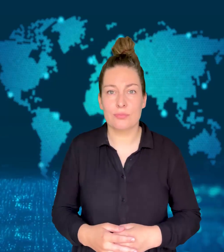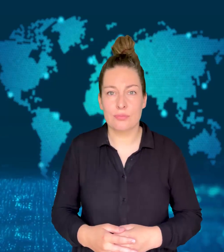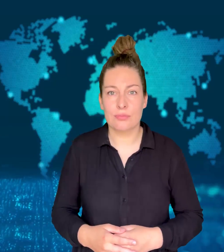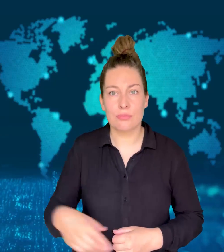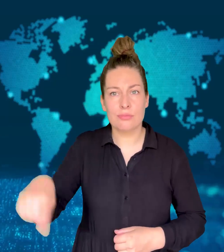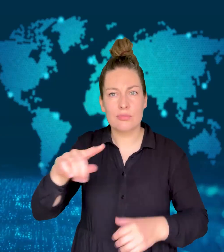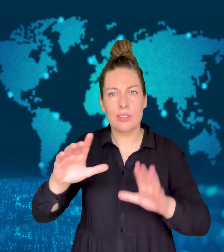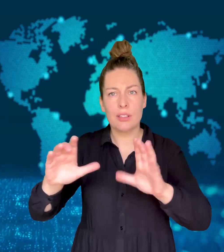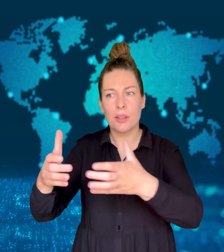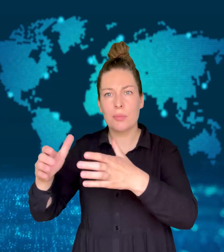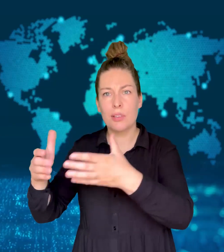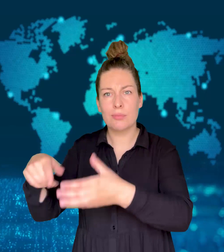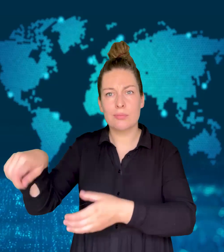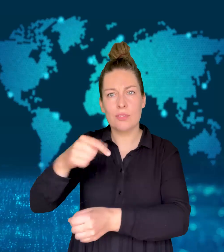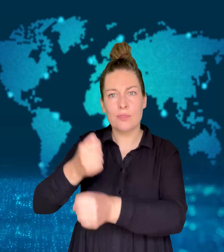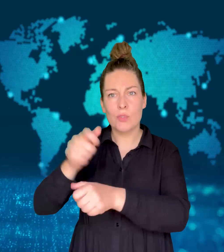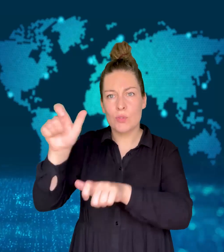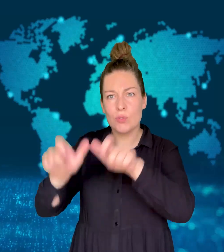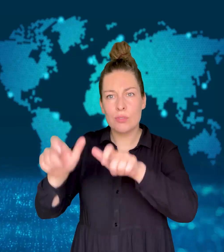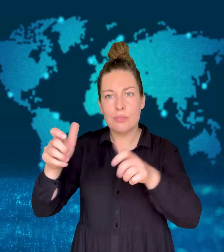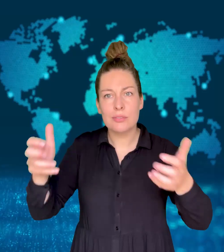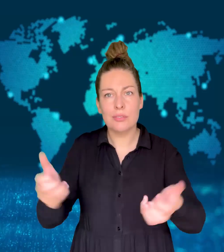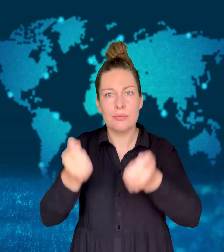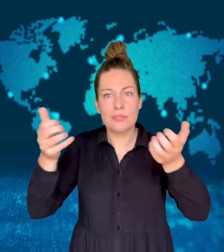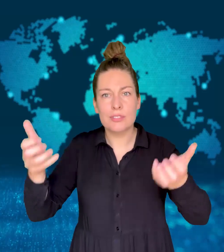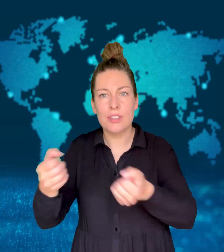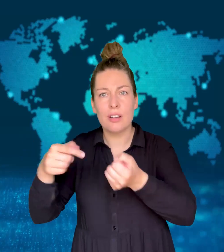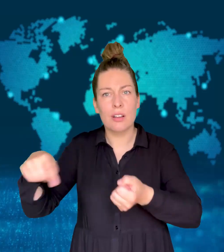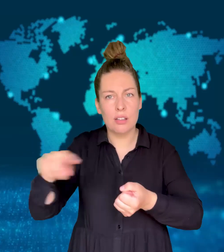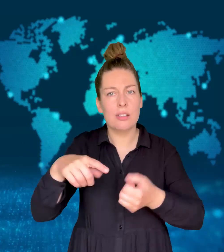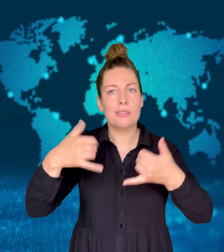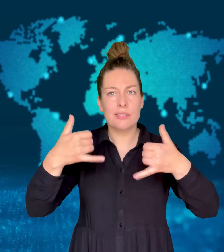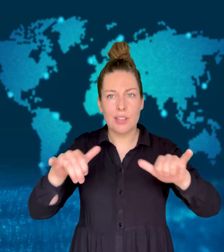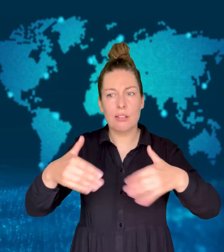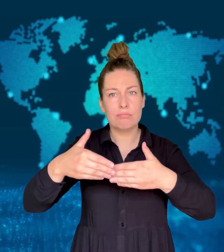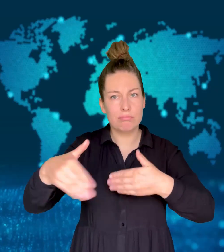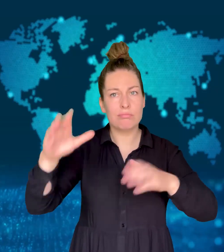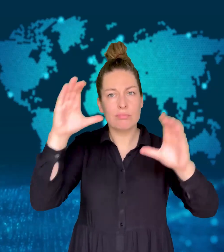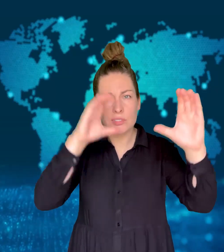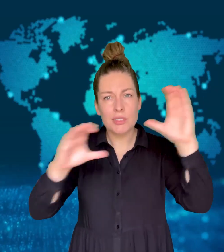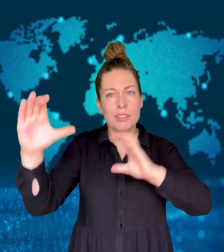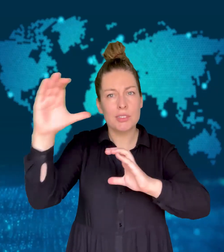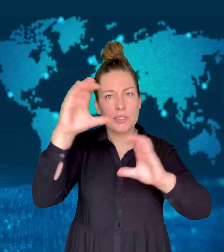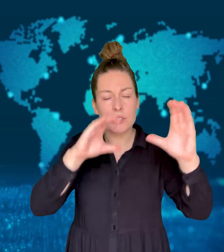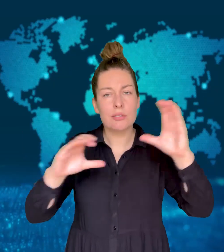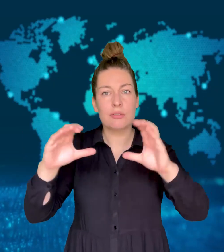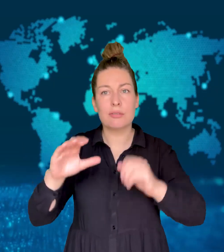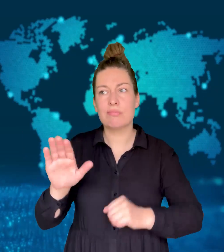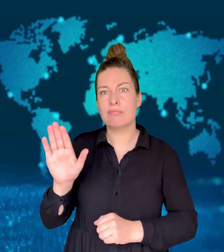were demolished by the flood.